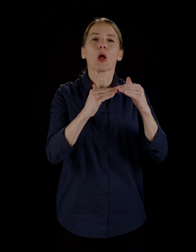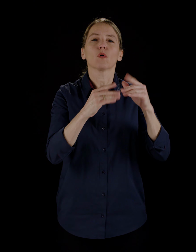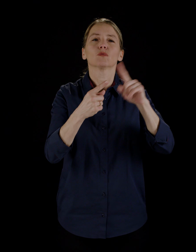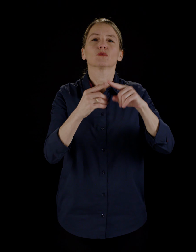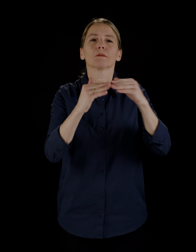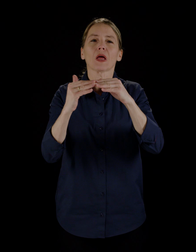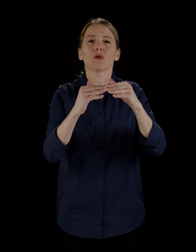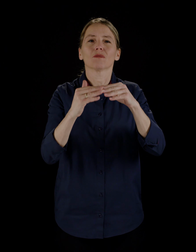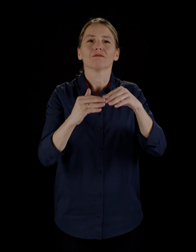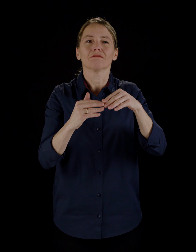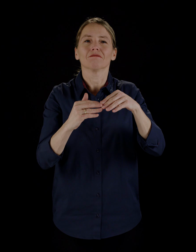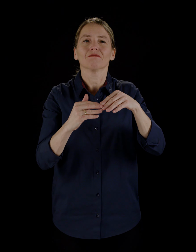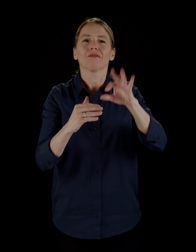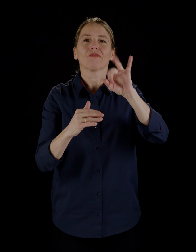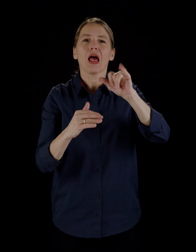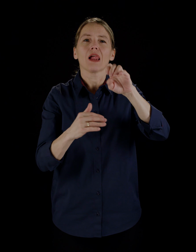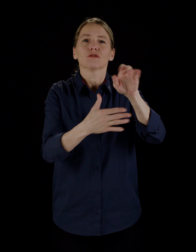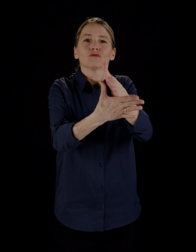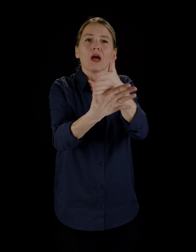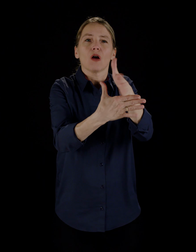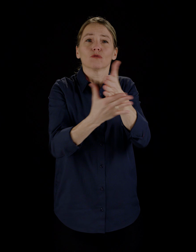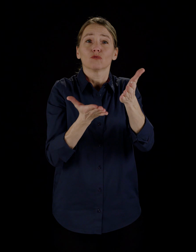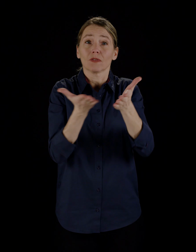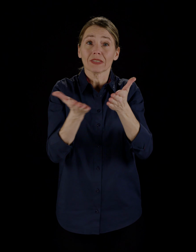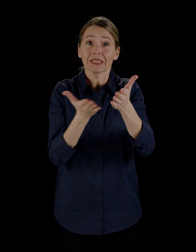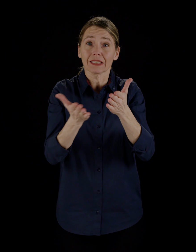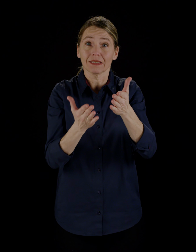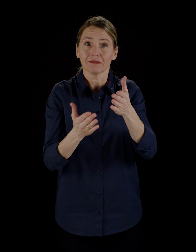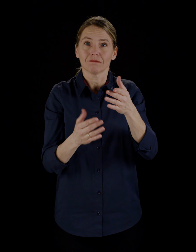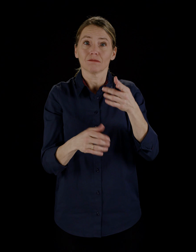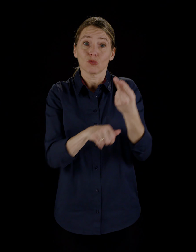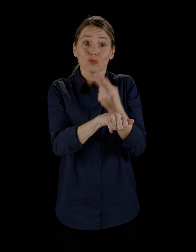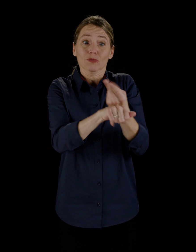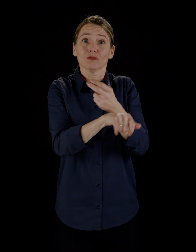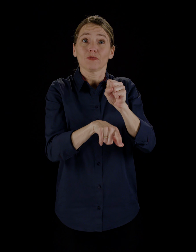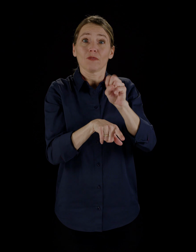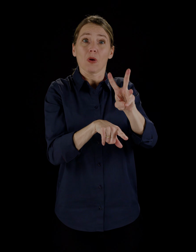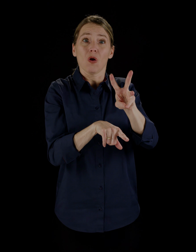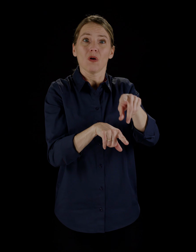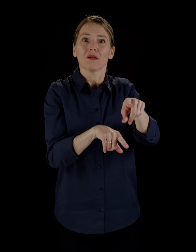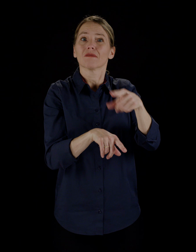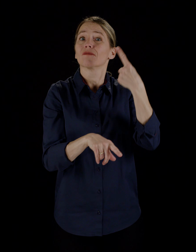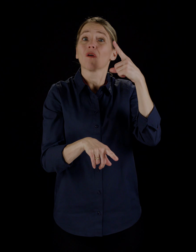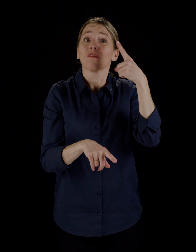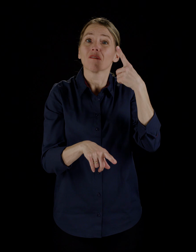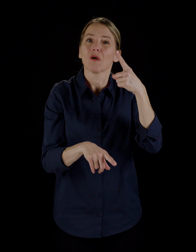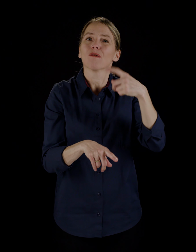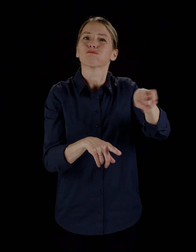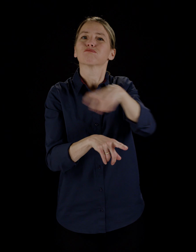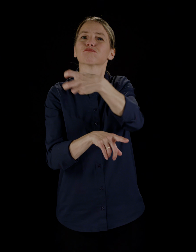Peer-to-peer file-sharing services use software for transferring large files, such as digital